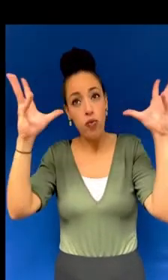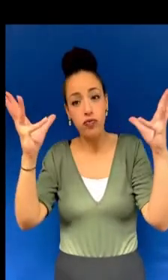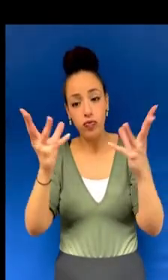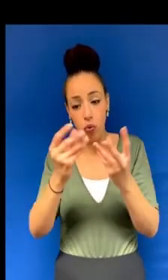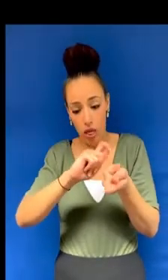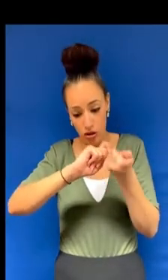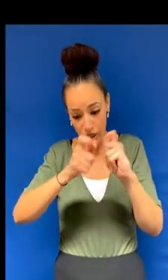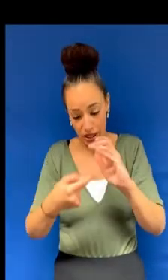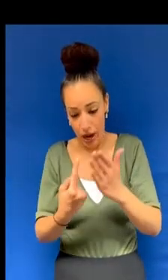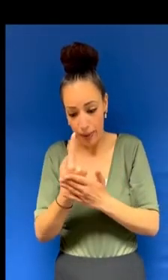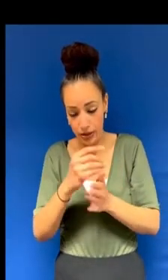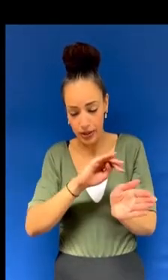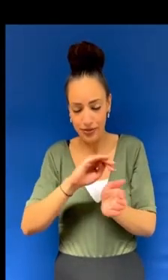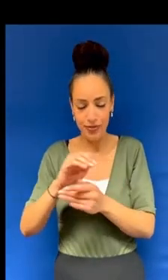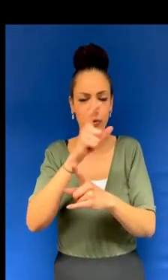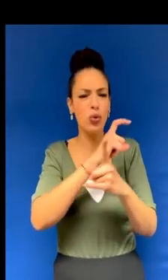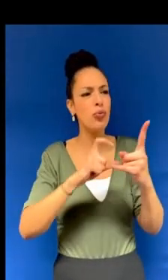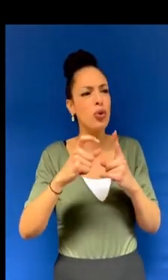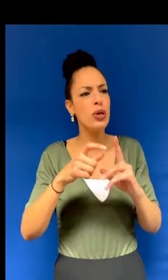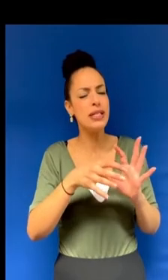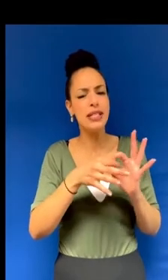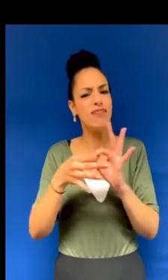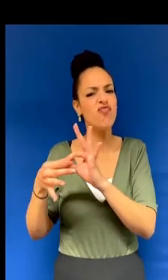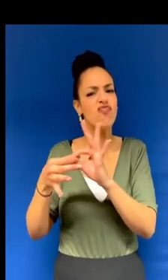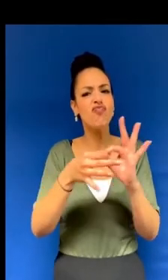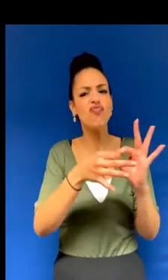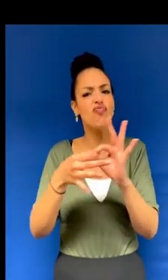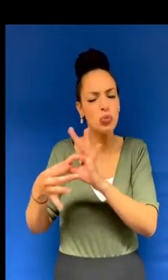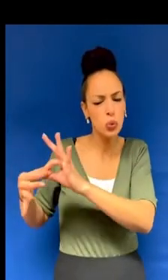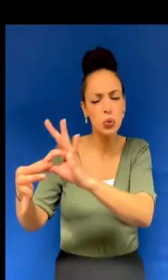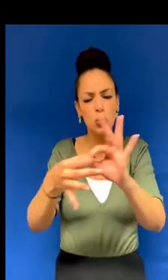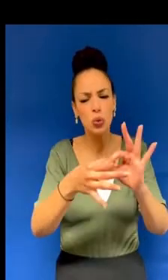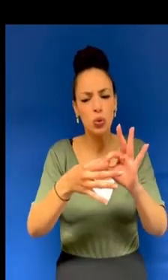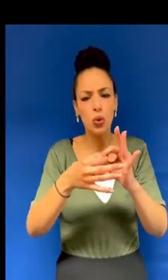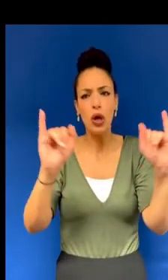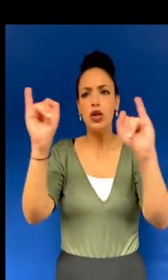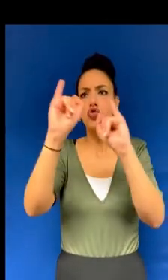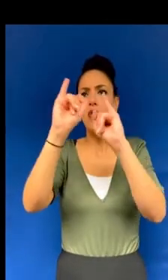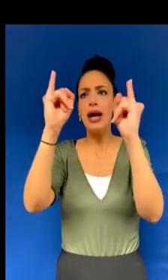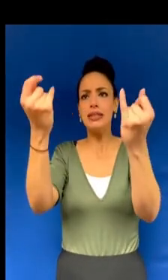do something about my situation, and I could do something that would lead to an overall change".